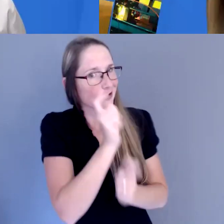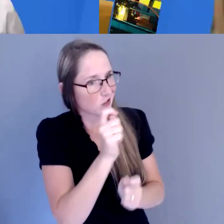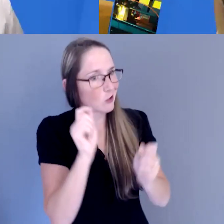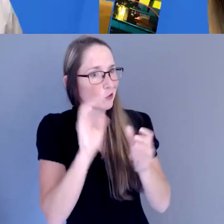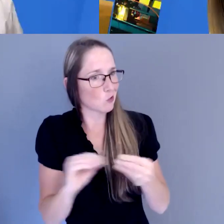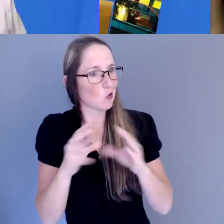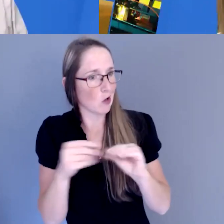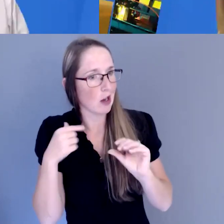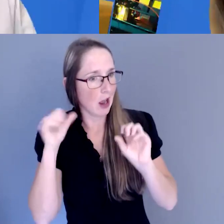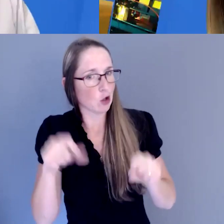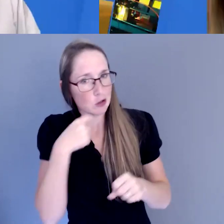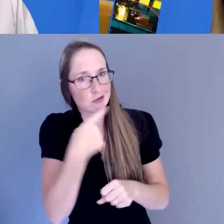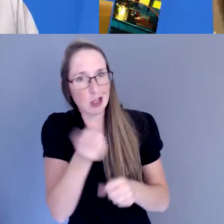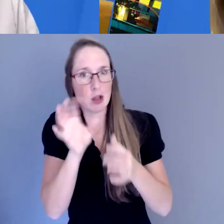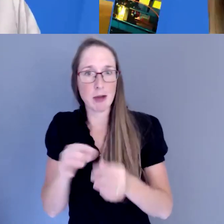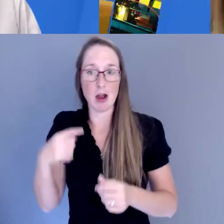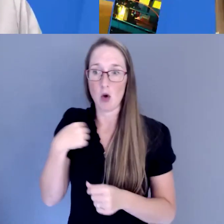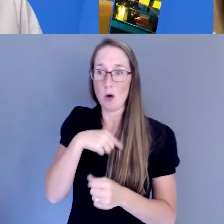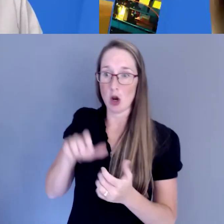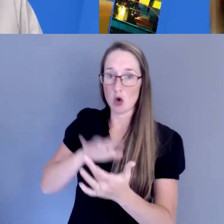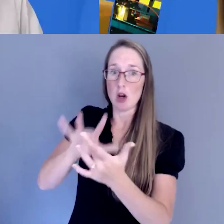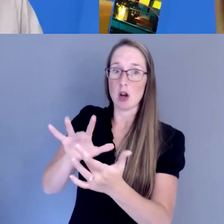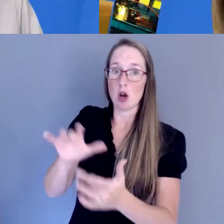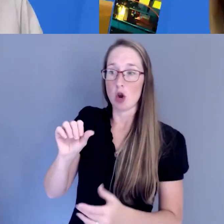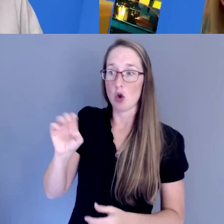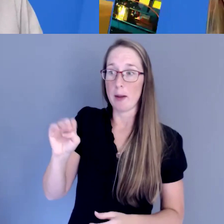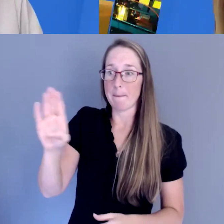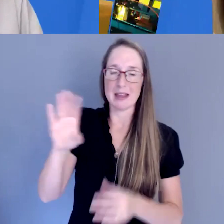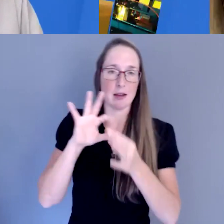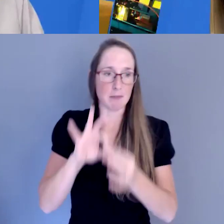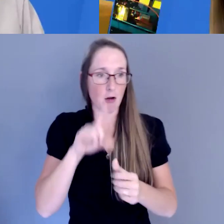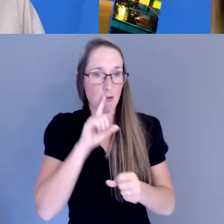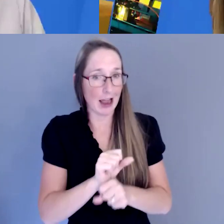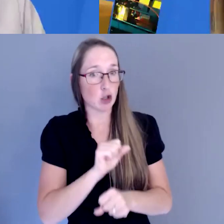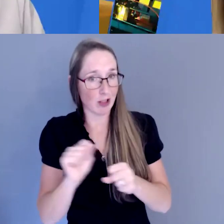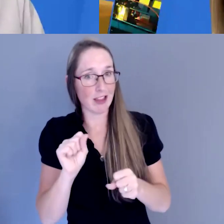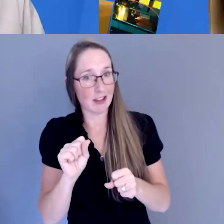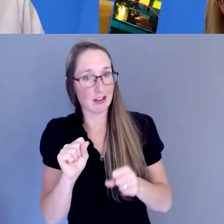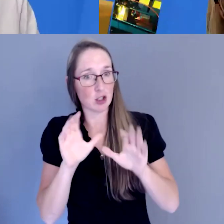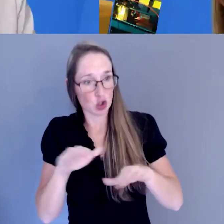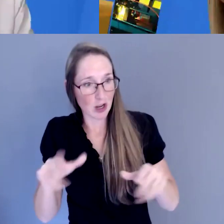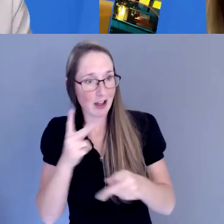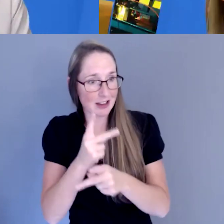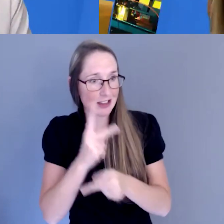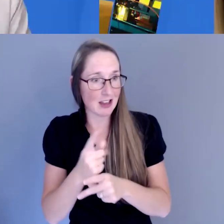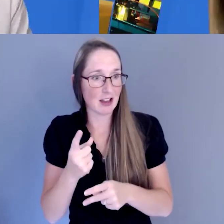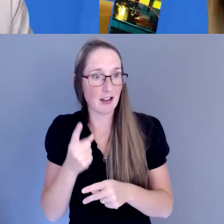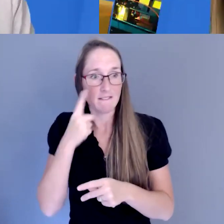I could tell about us reaching out to OMB, and it was about actually childcare for employees.